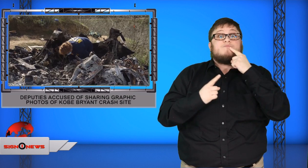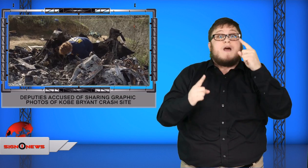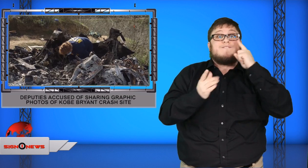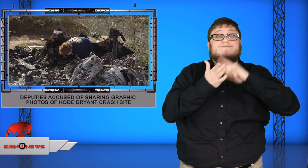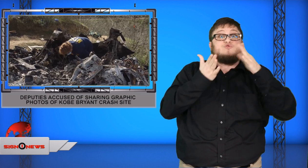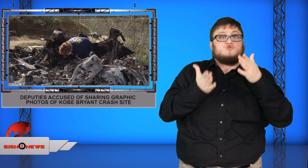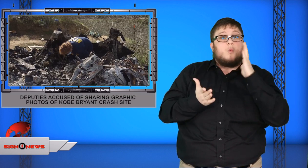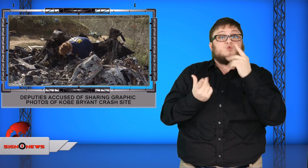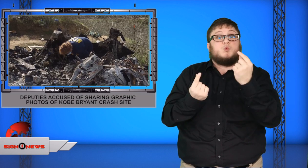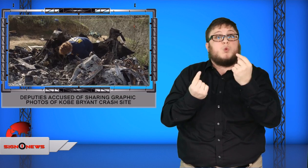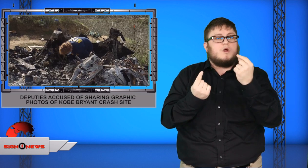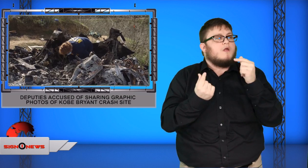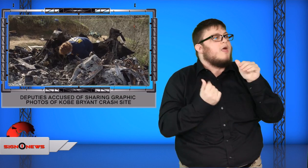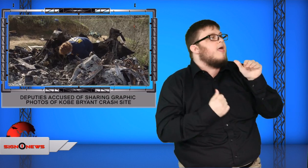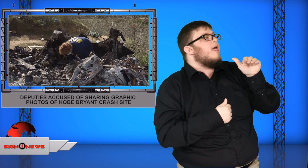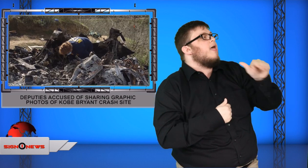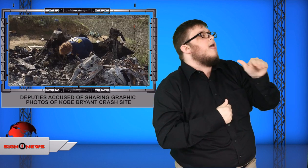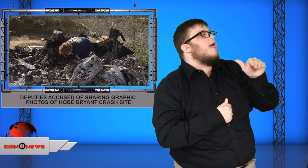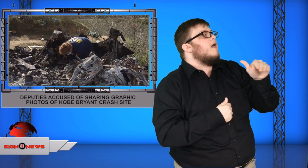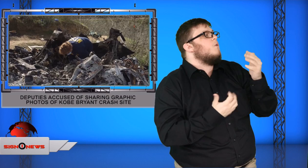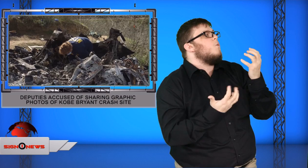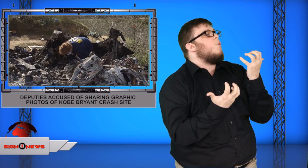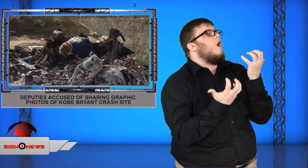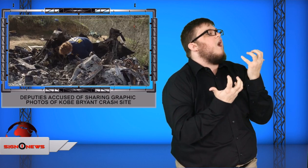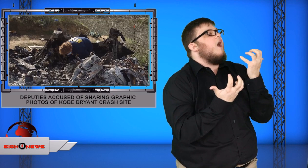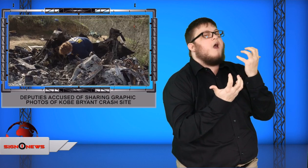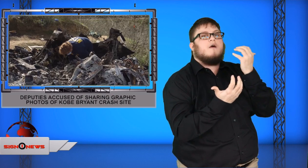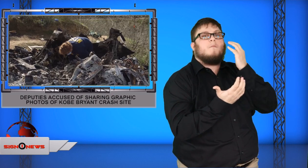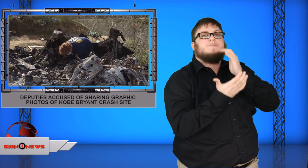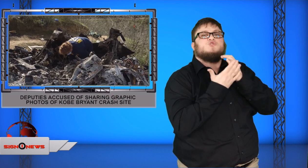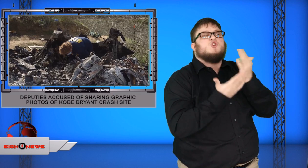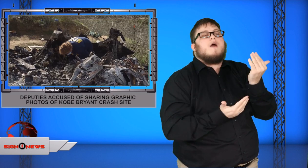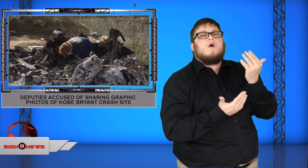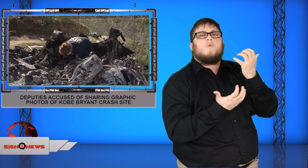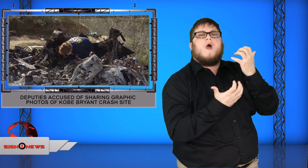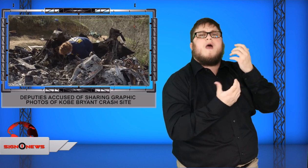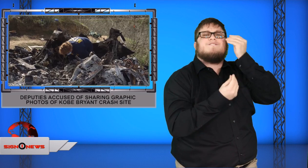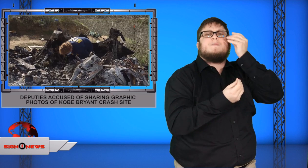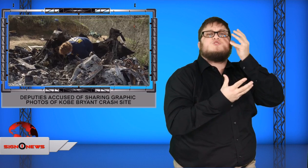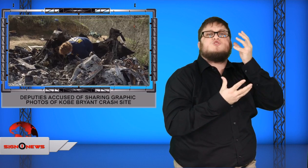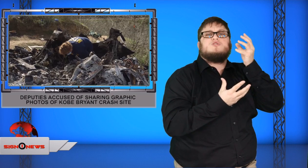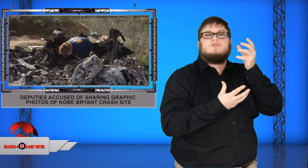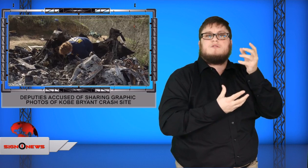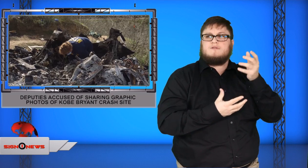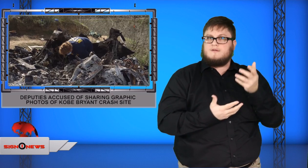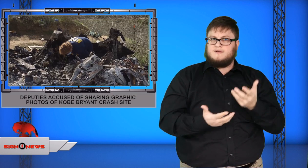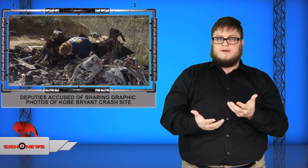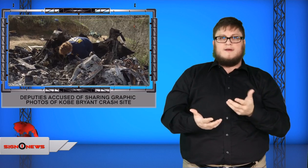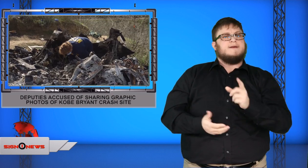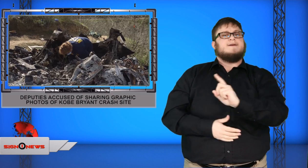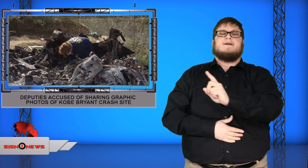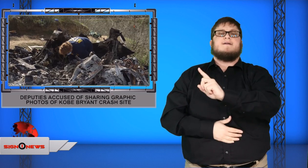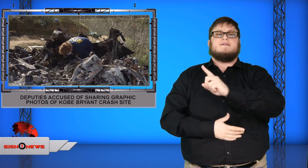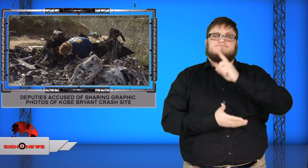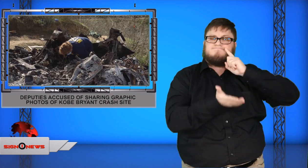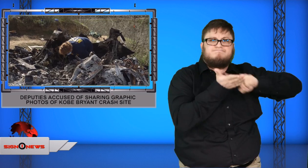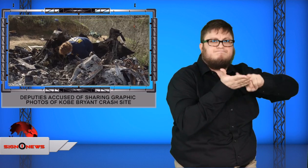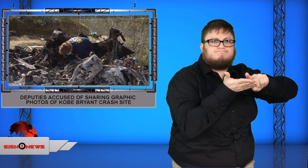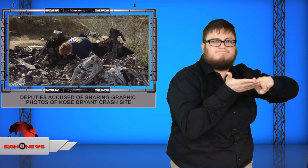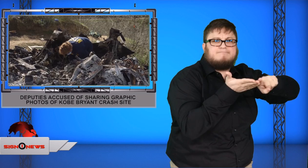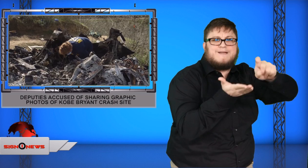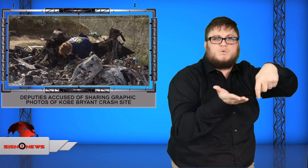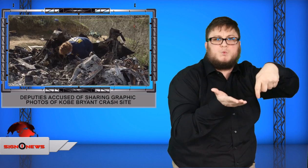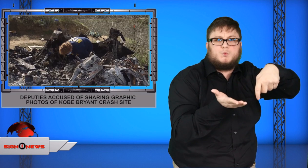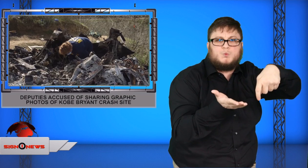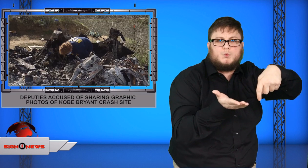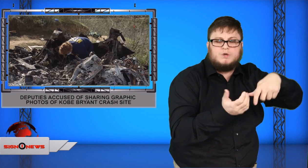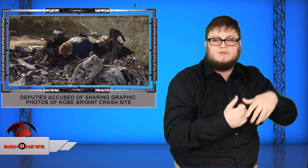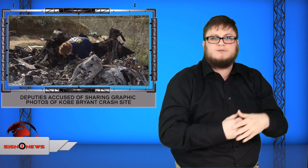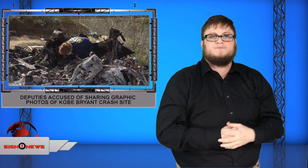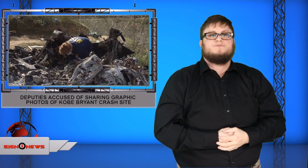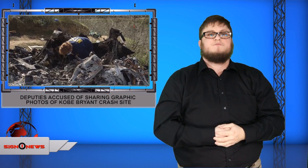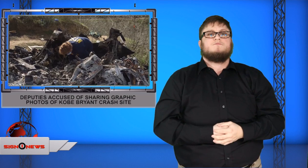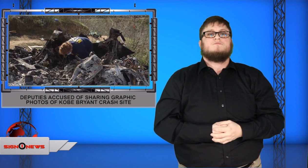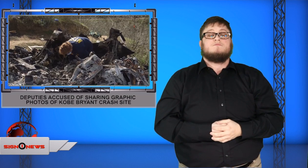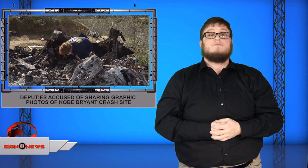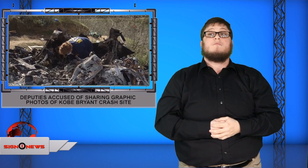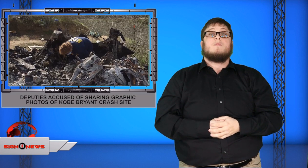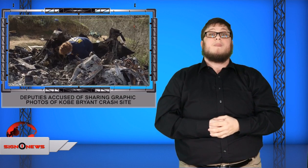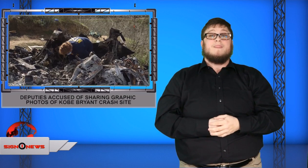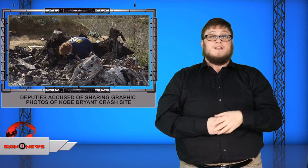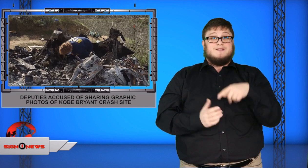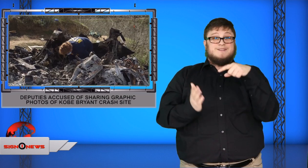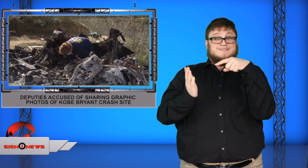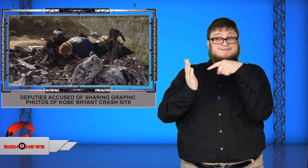private investigator paid officers for confidential information.